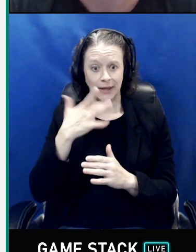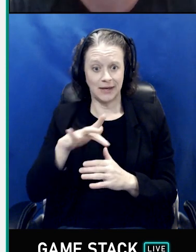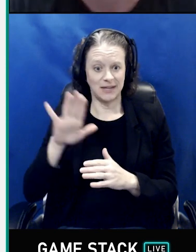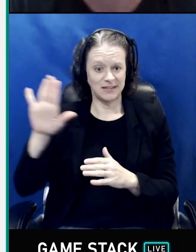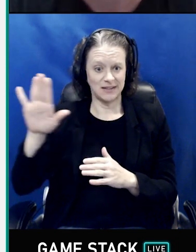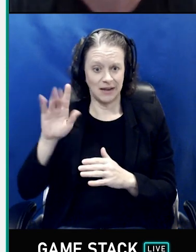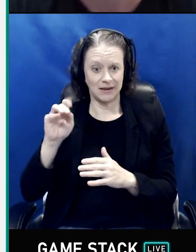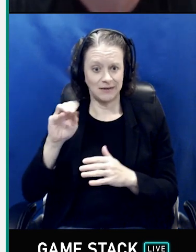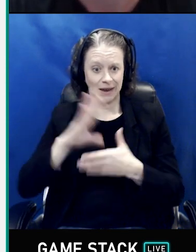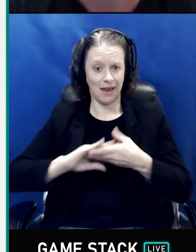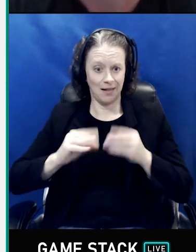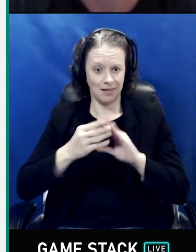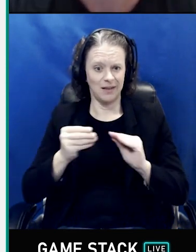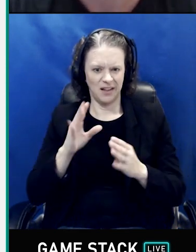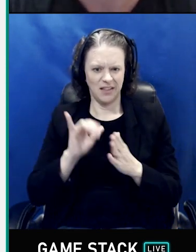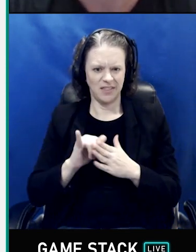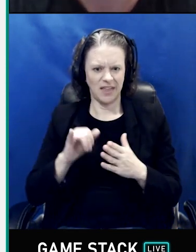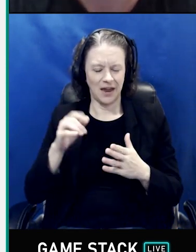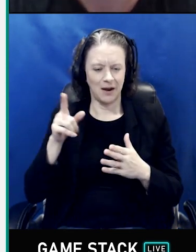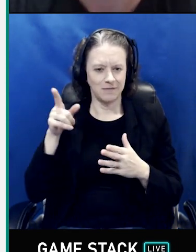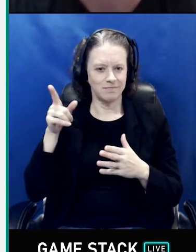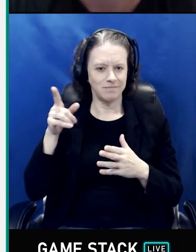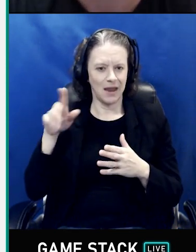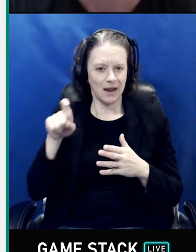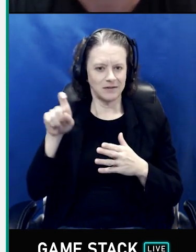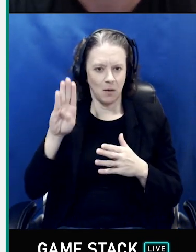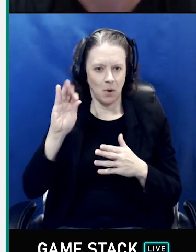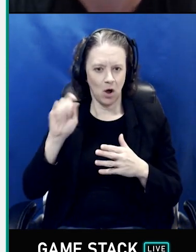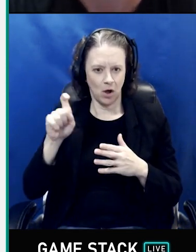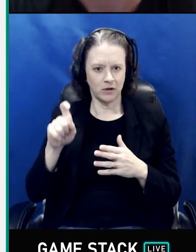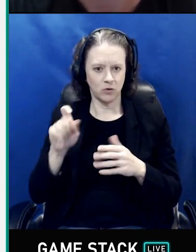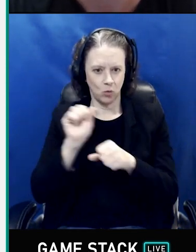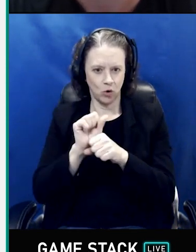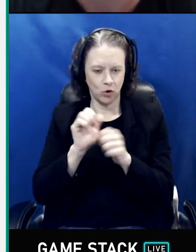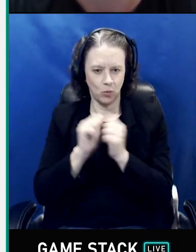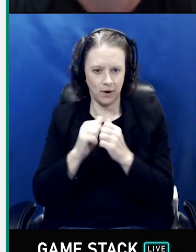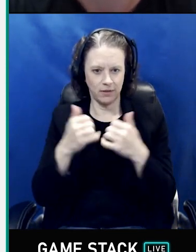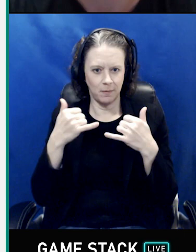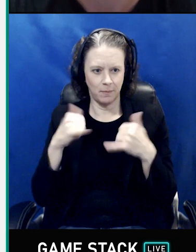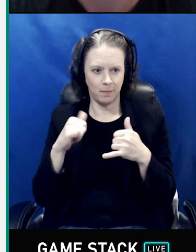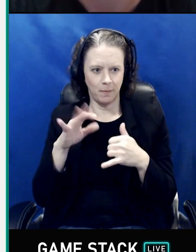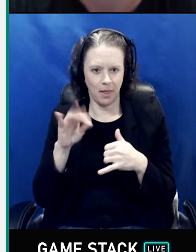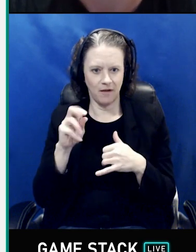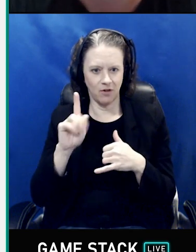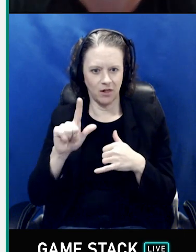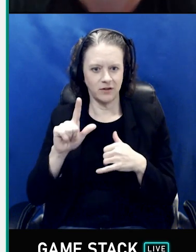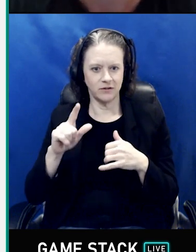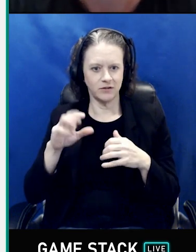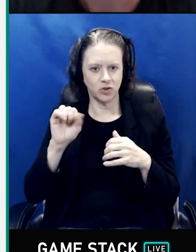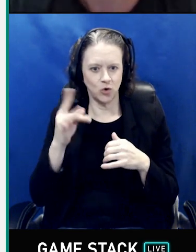directly with Playful Studios on bringing to Xbox Game Streaming, with custom touch controls.